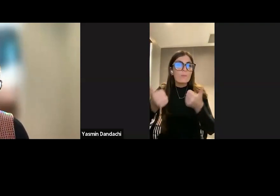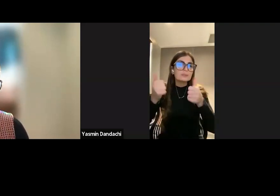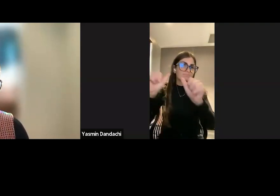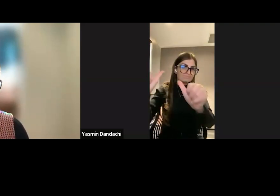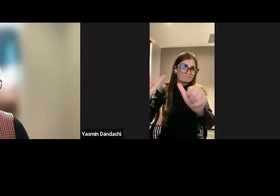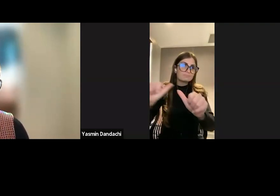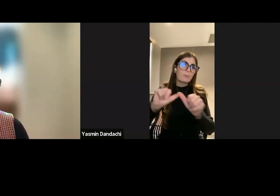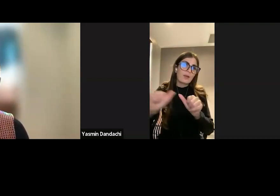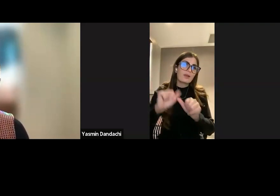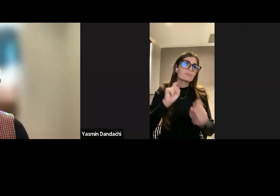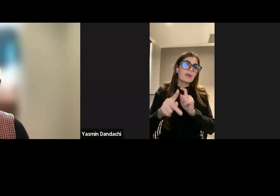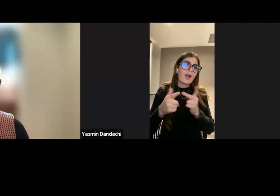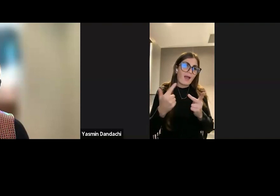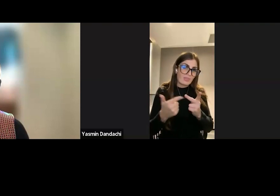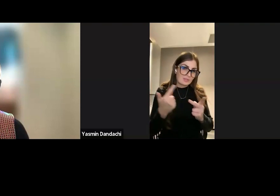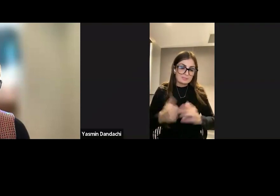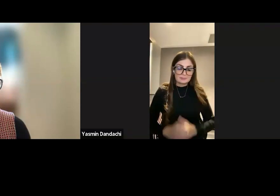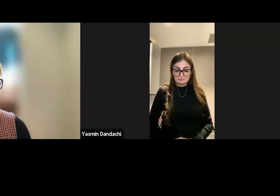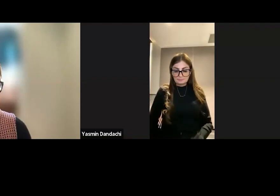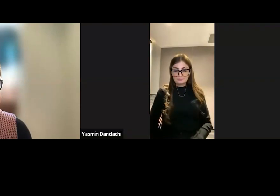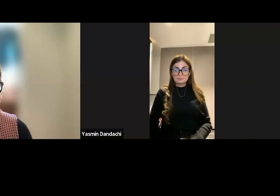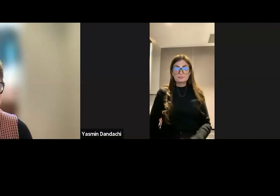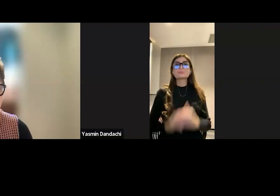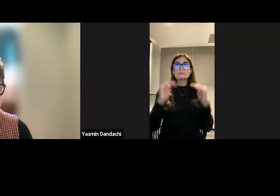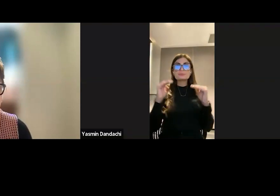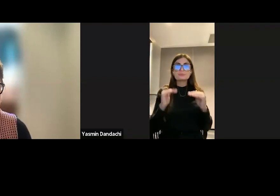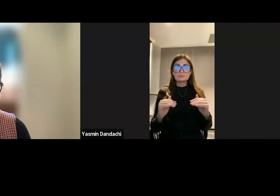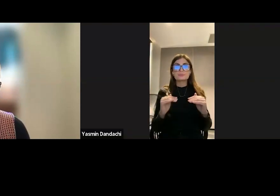So, the next question I want to pose is what is governance?